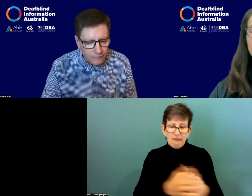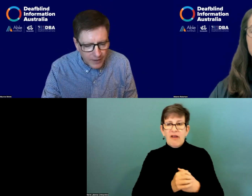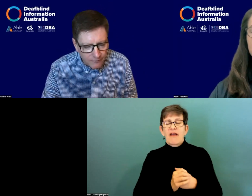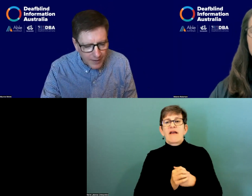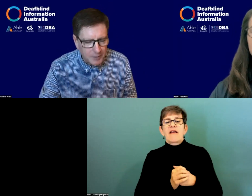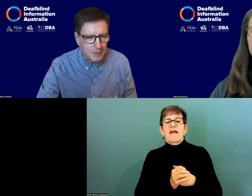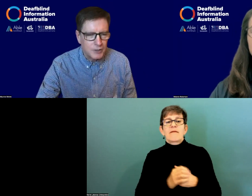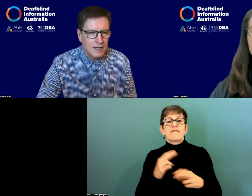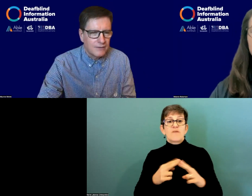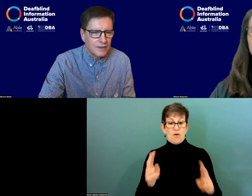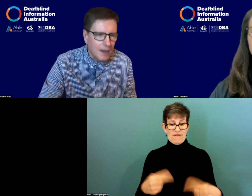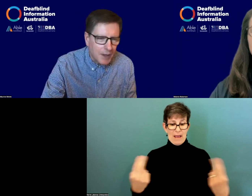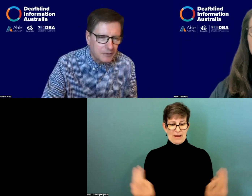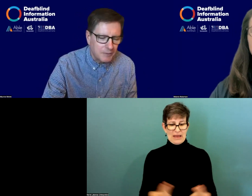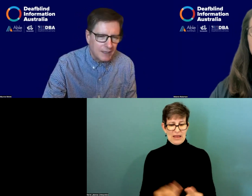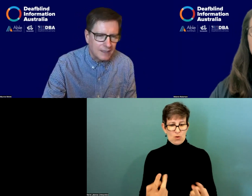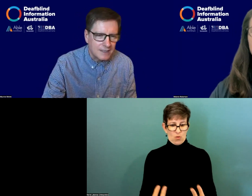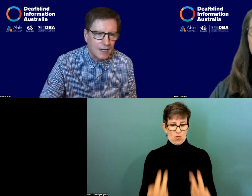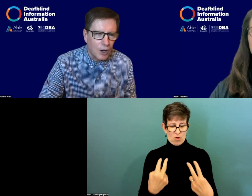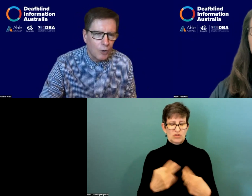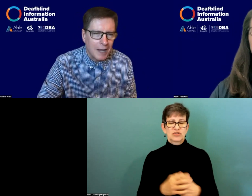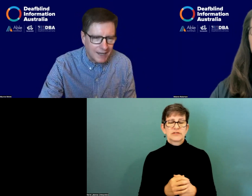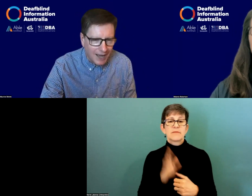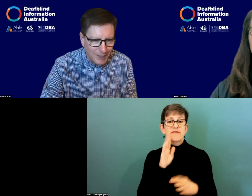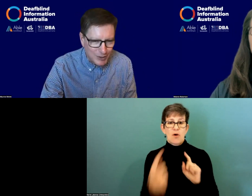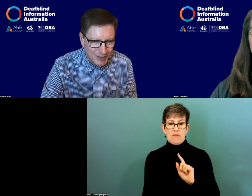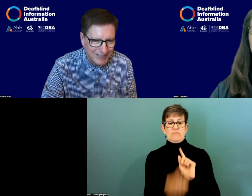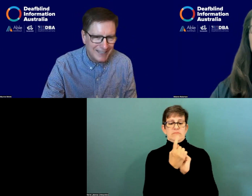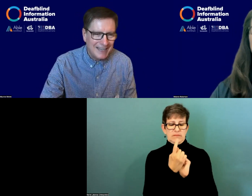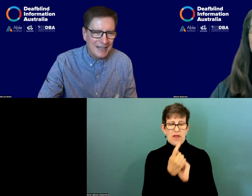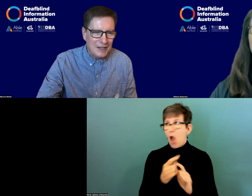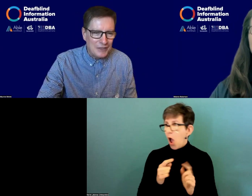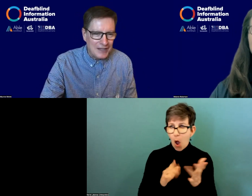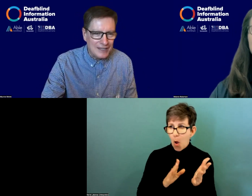But family members have come up to me and said, oh my gosh.